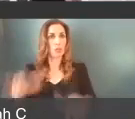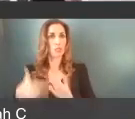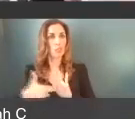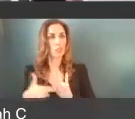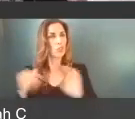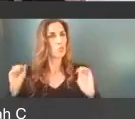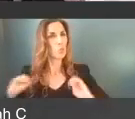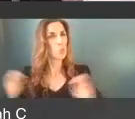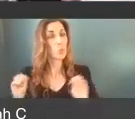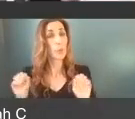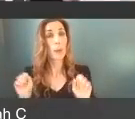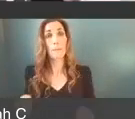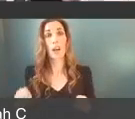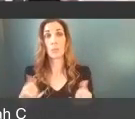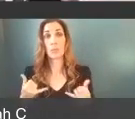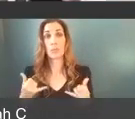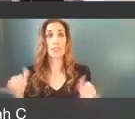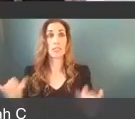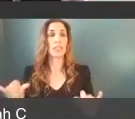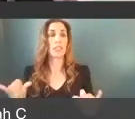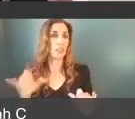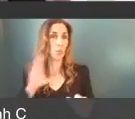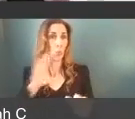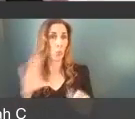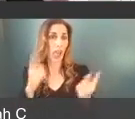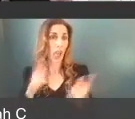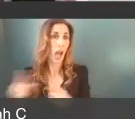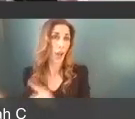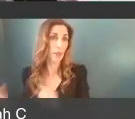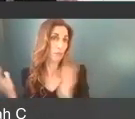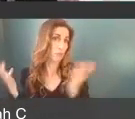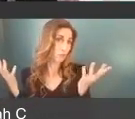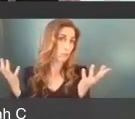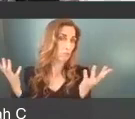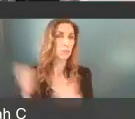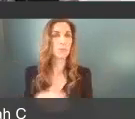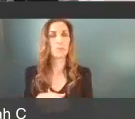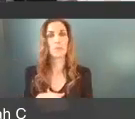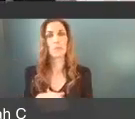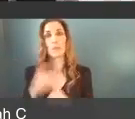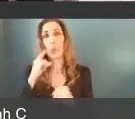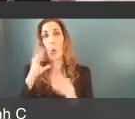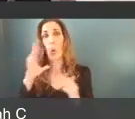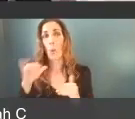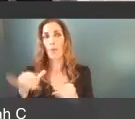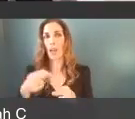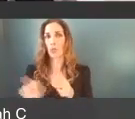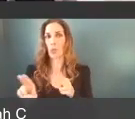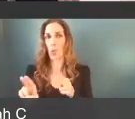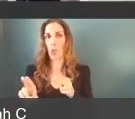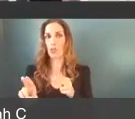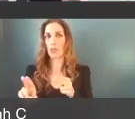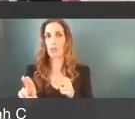be the case. I hope that that is relatively short-lived as we see so much more vaccine